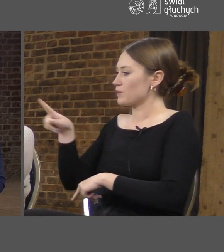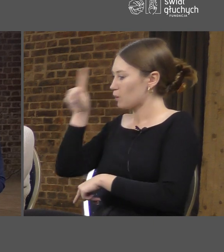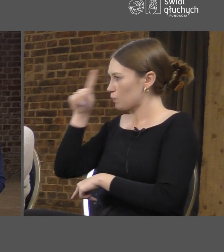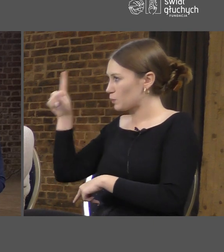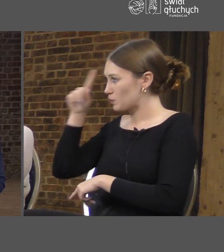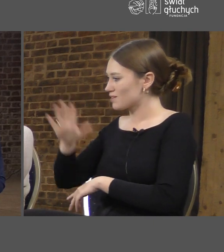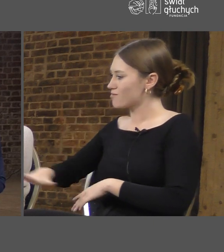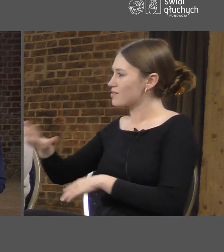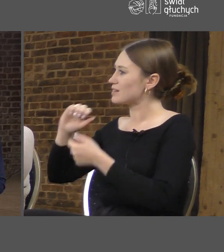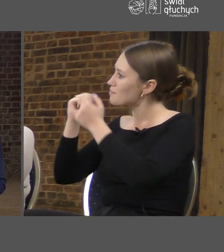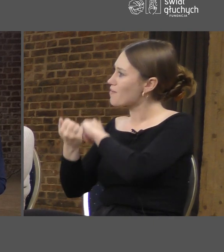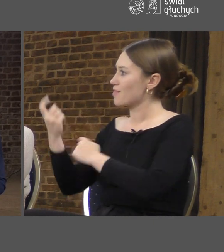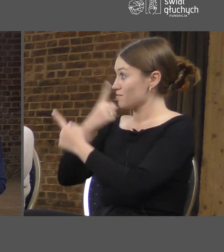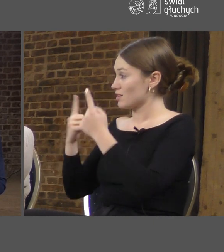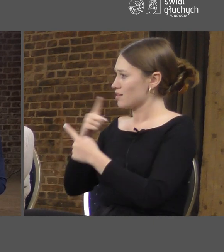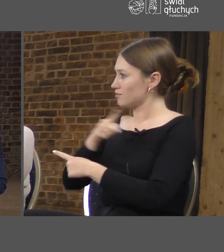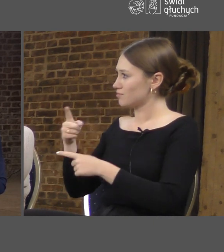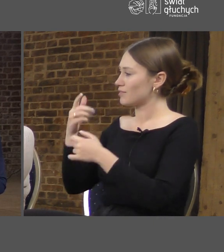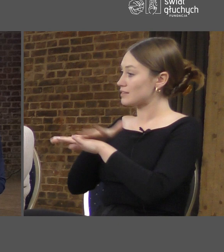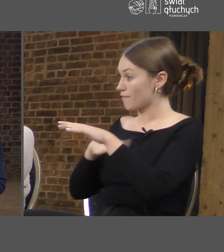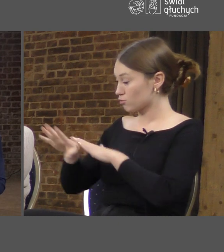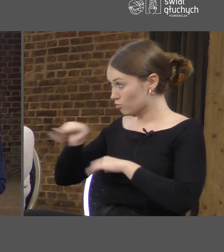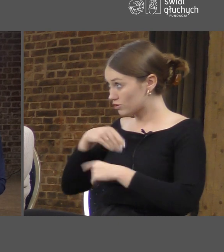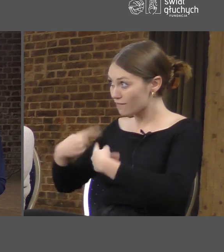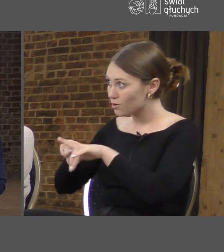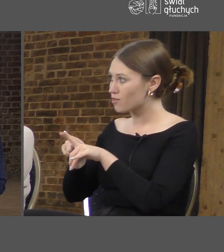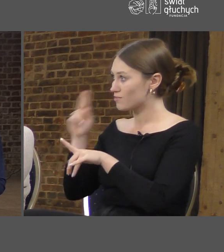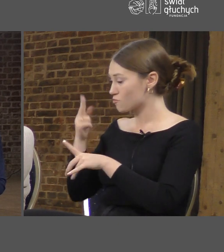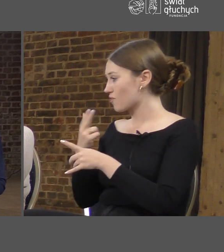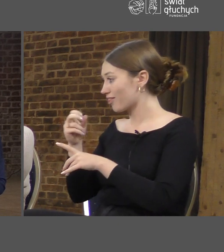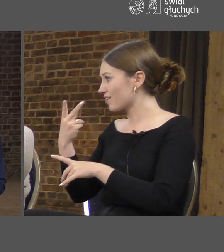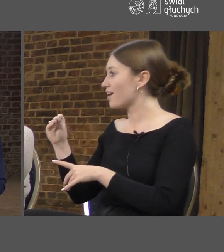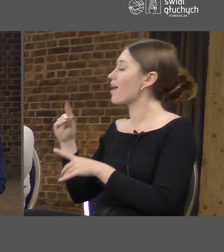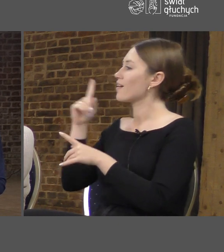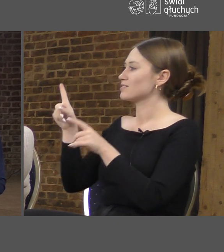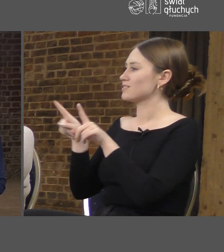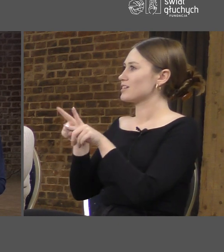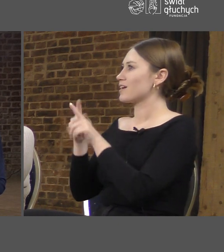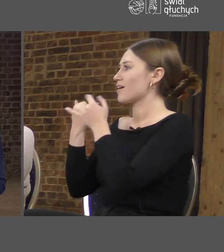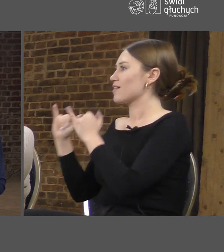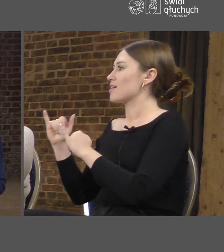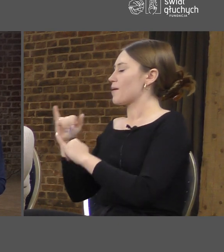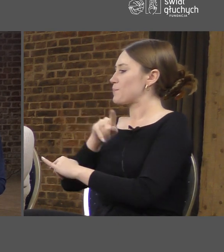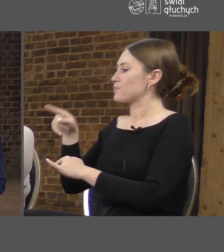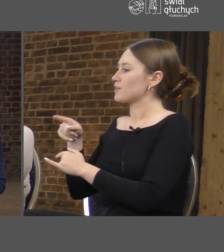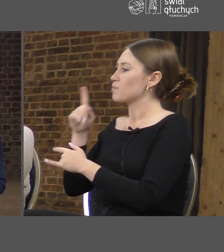as to whether you can do given professions or not - this is the first thing. And the second thing, though, is that predisposition.